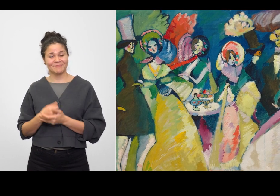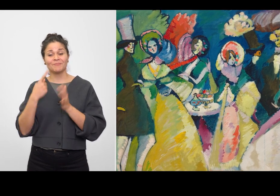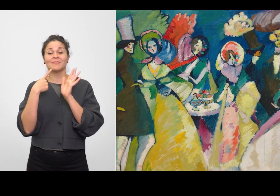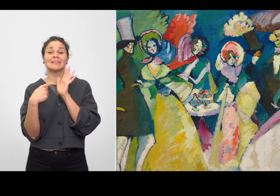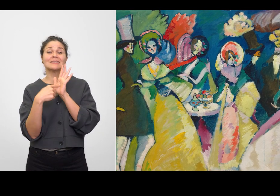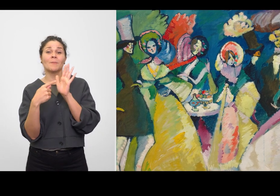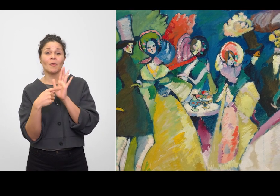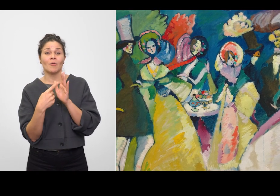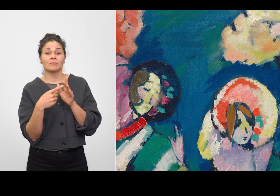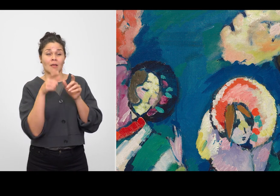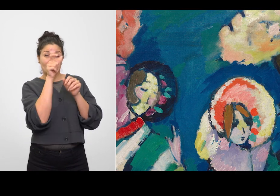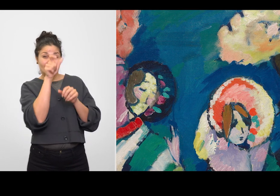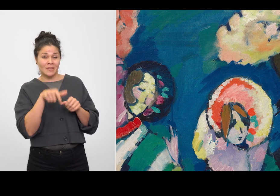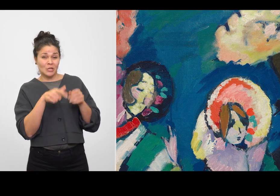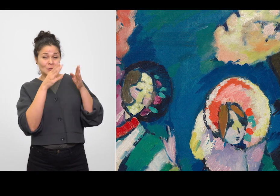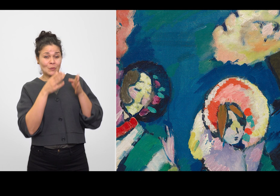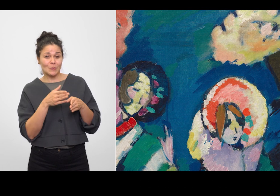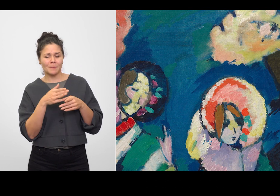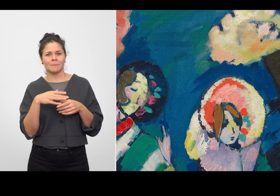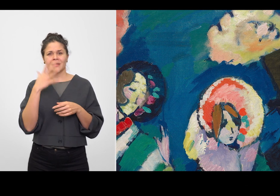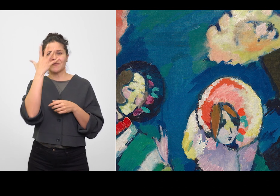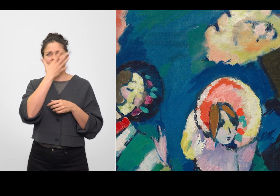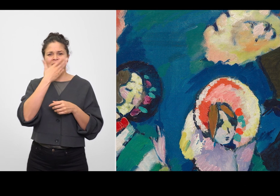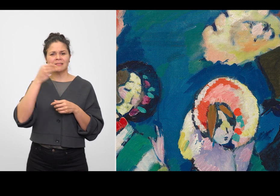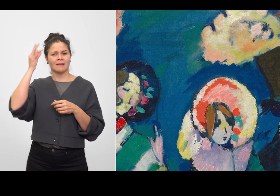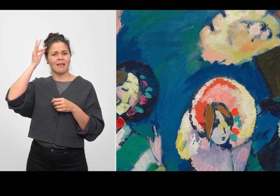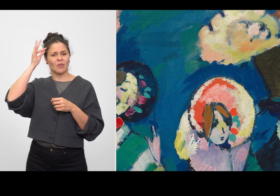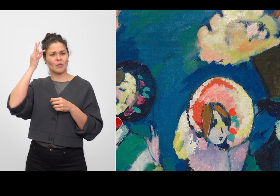For example, both the face and hair of one of the figures are painted in